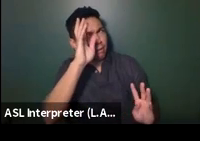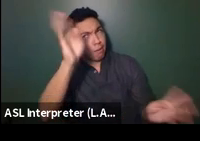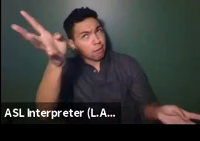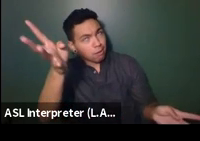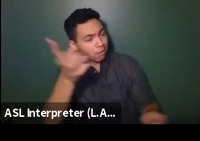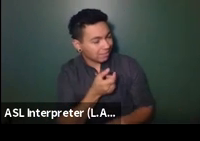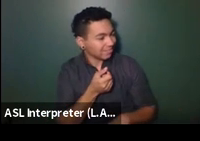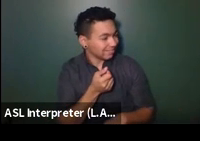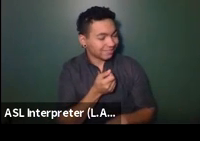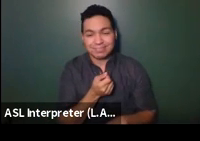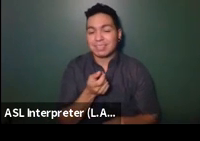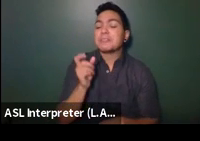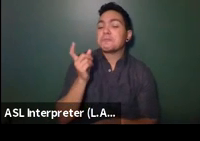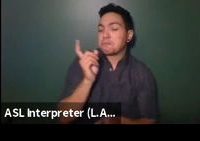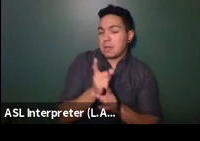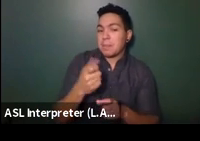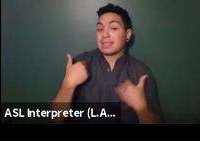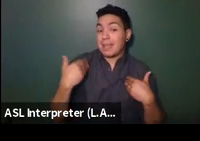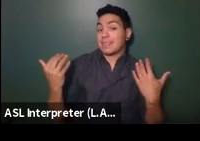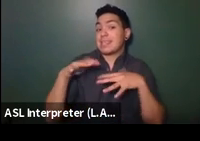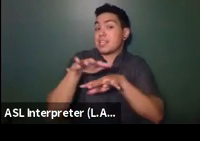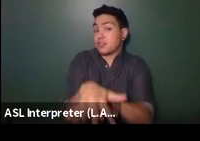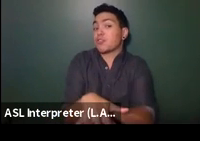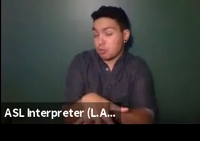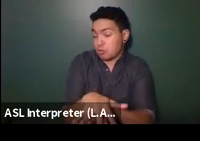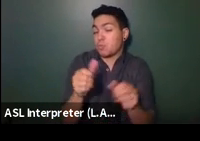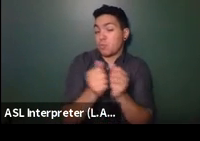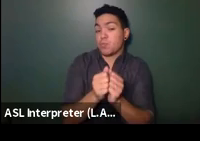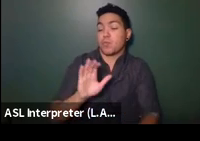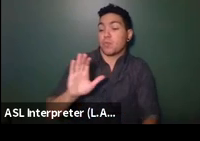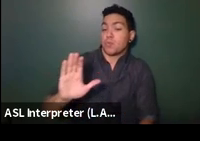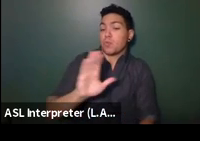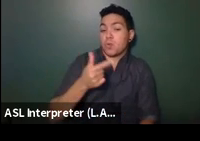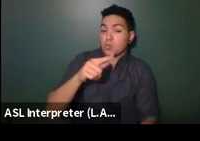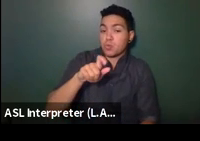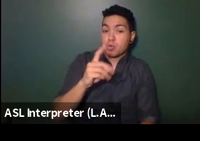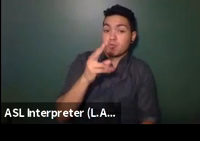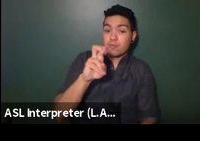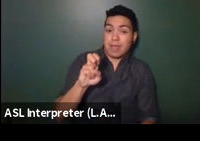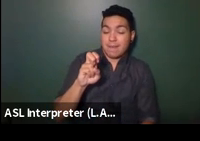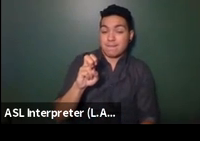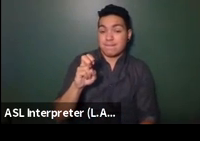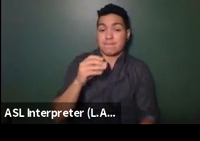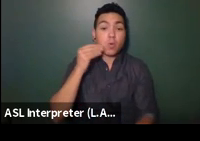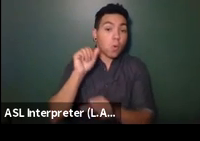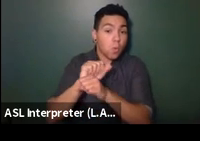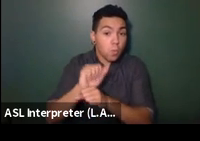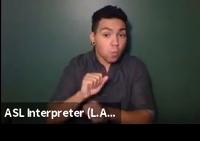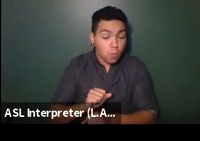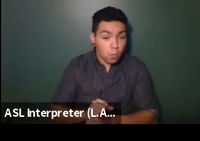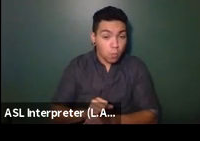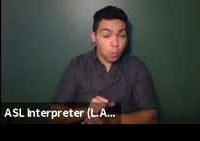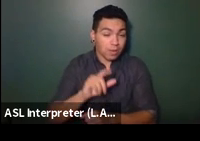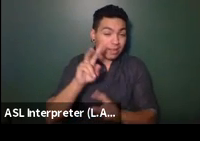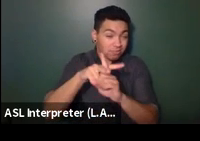ESD 189 - Amy Colburn: Yeah, so you have to have the integration of the Google Drive assignments app, and then you'll be able to do that create a copy for each student